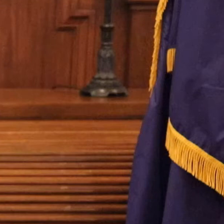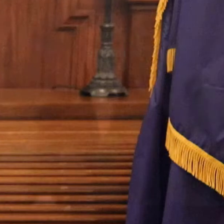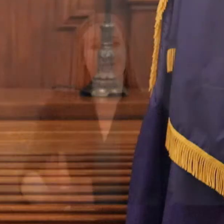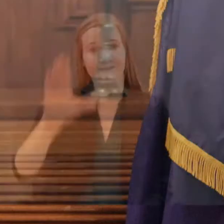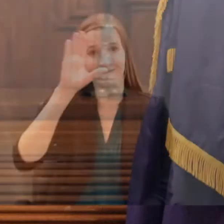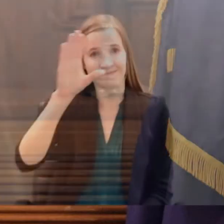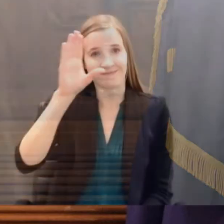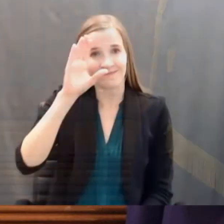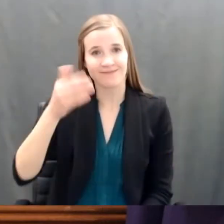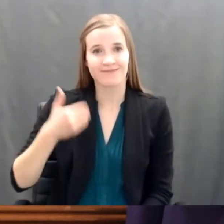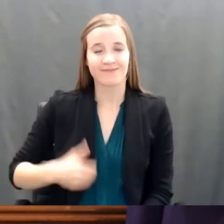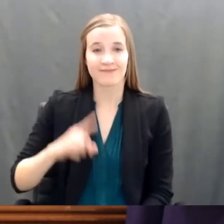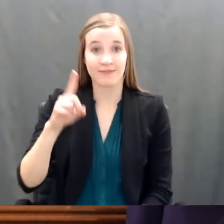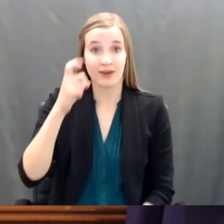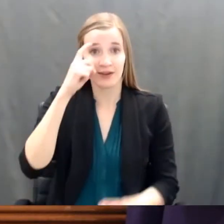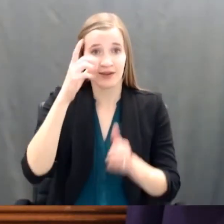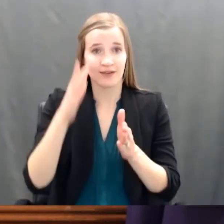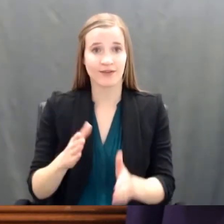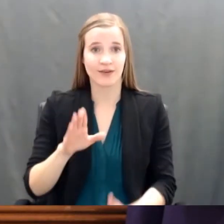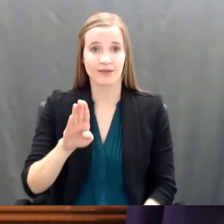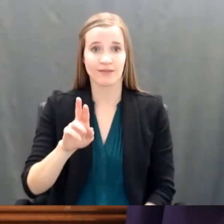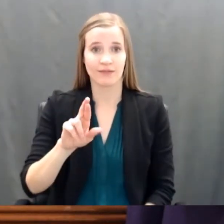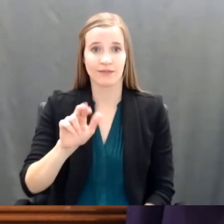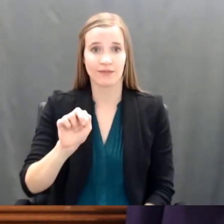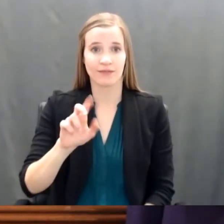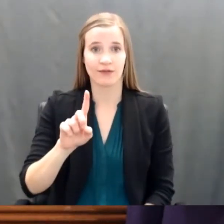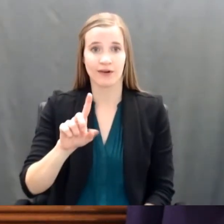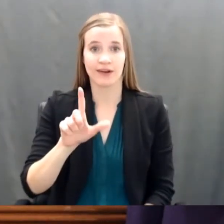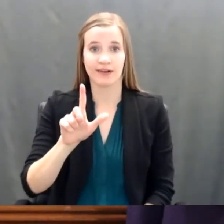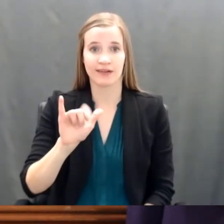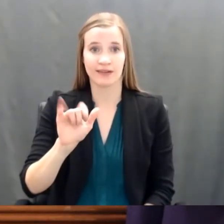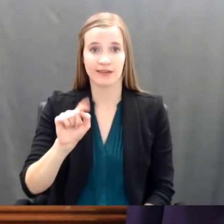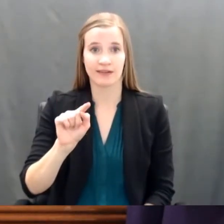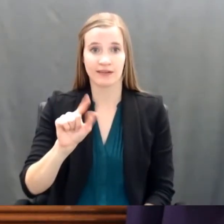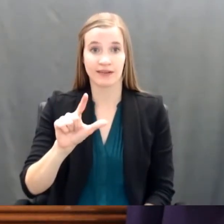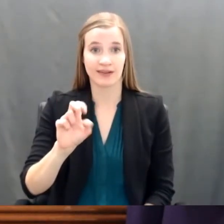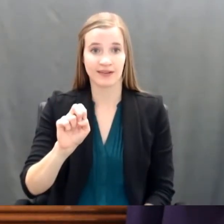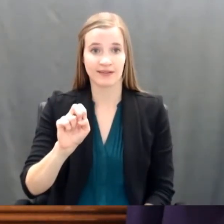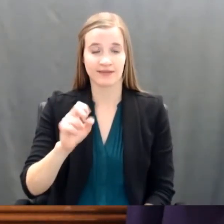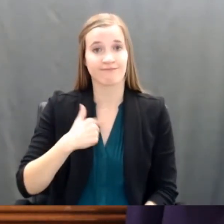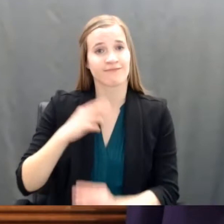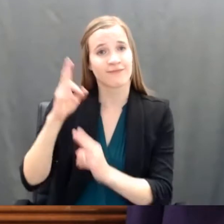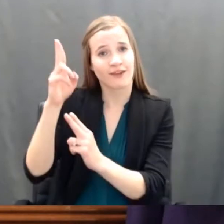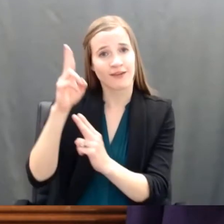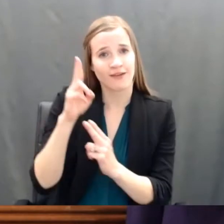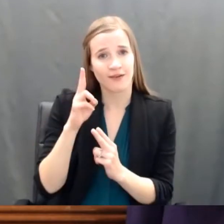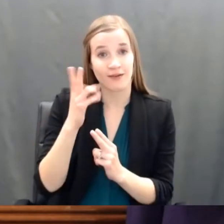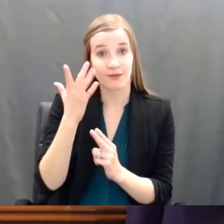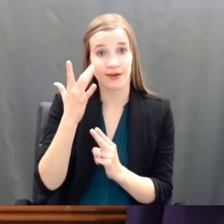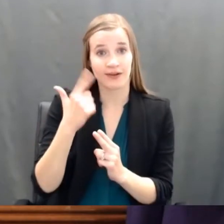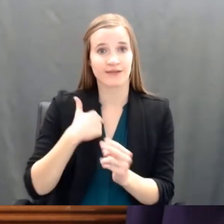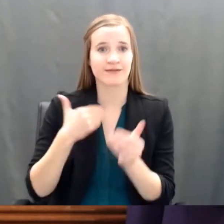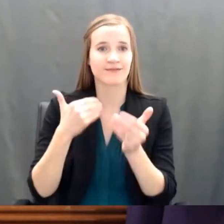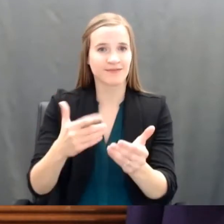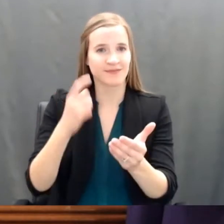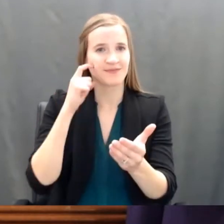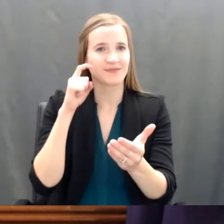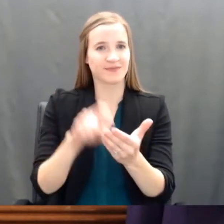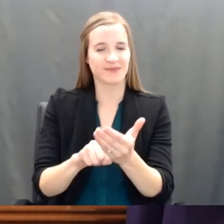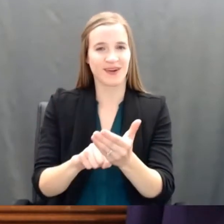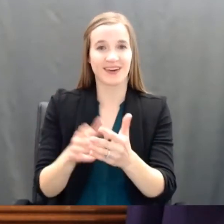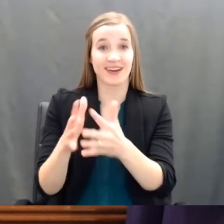Hi, I'm Governor Brad Little. It's an honor for me to recognize the 30th anniversary of the Americans